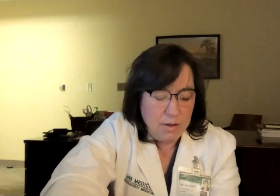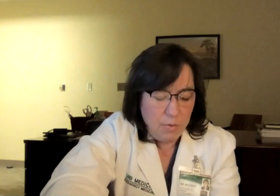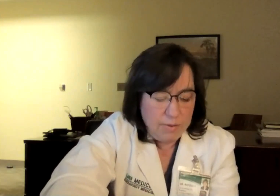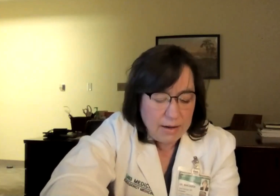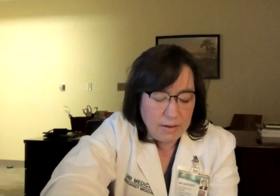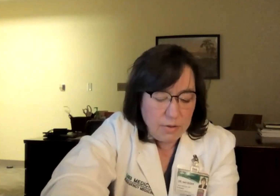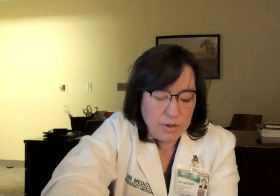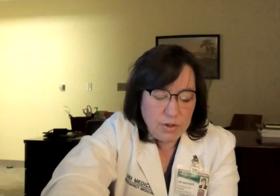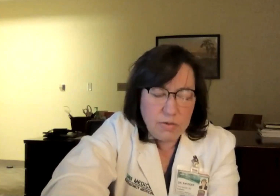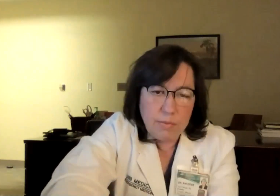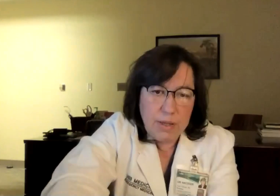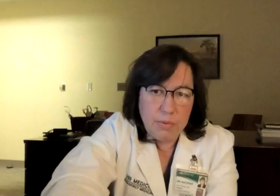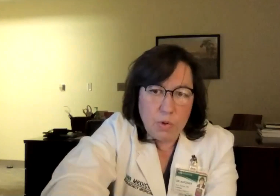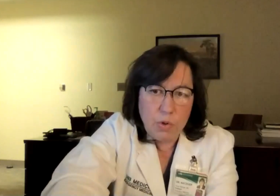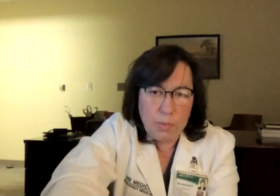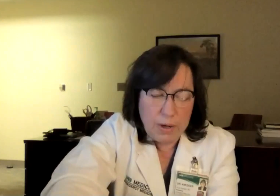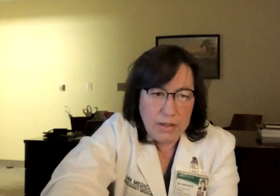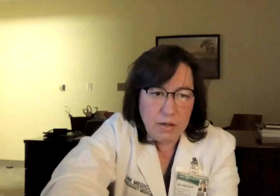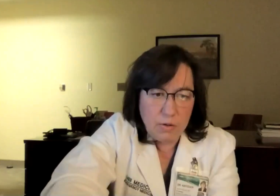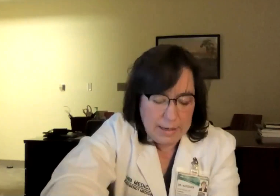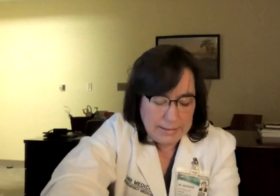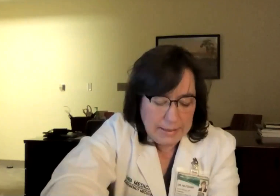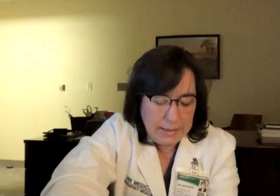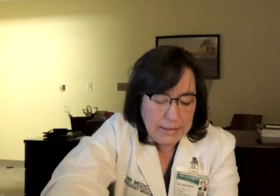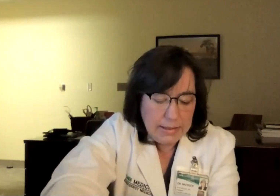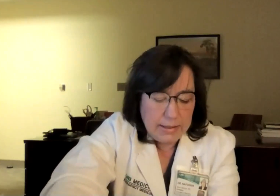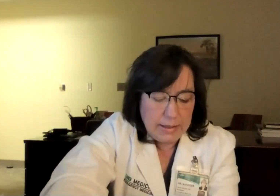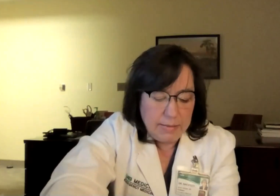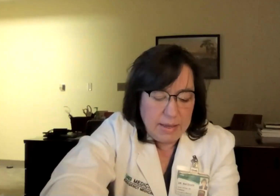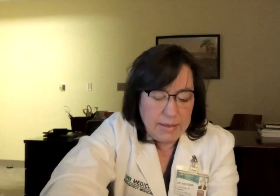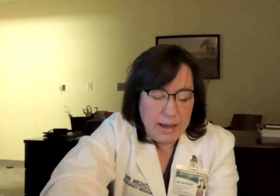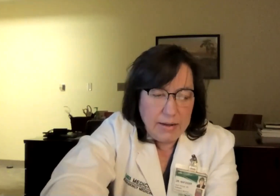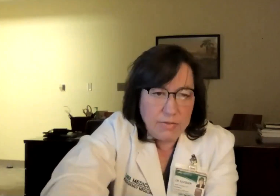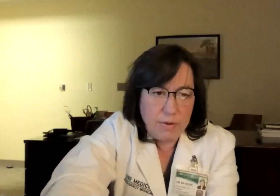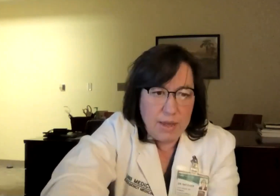we've had a lot of questions from people who are pregnant or lactating and the guidance from the